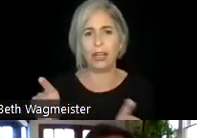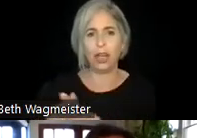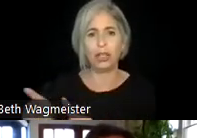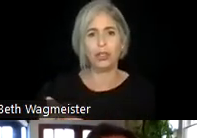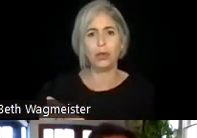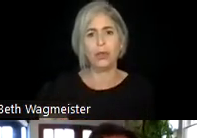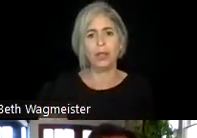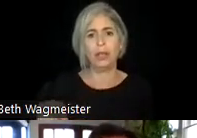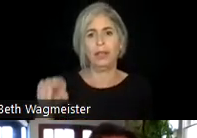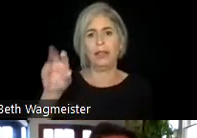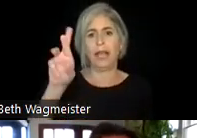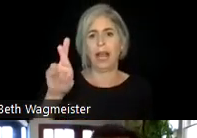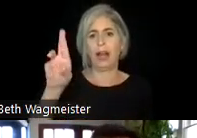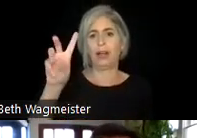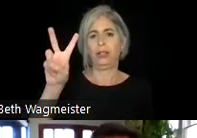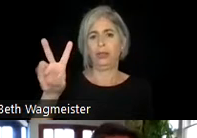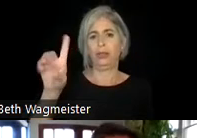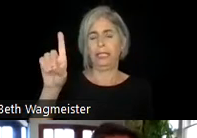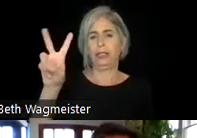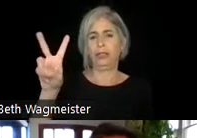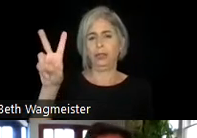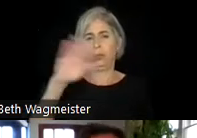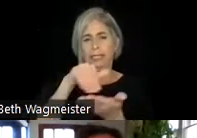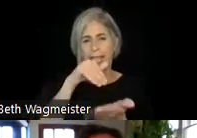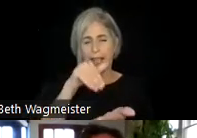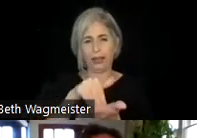Occupational sciences and technology and director of